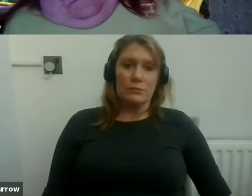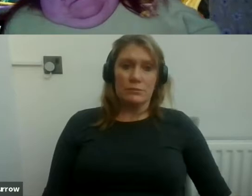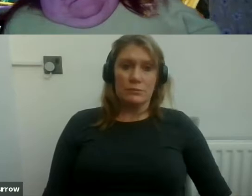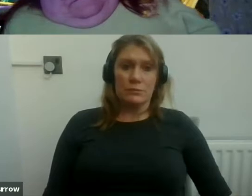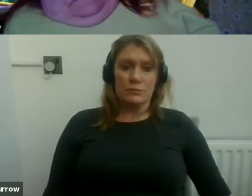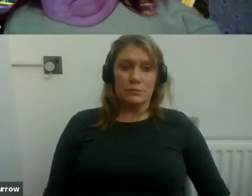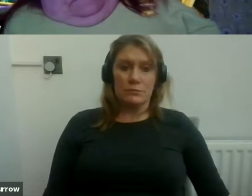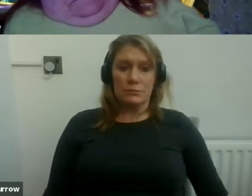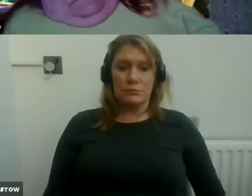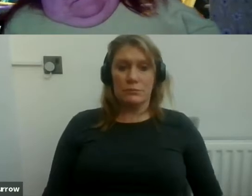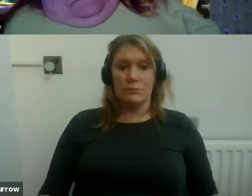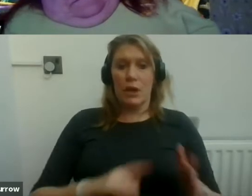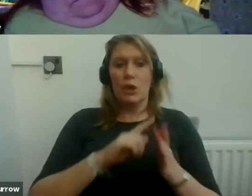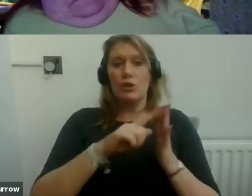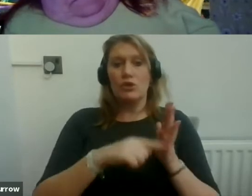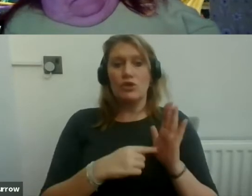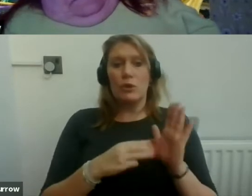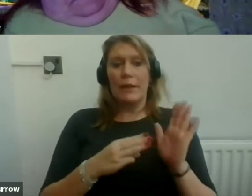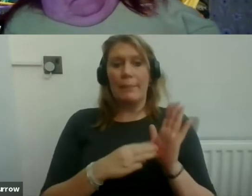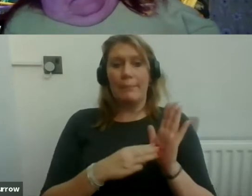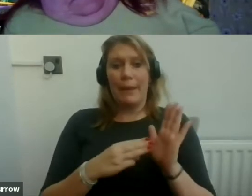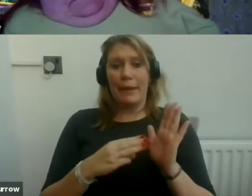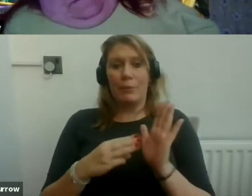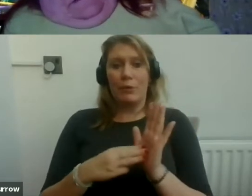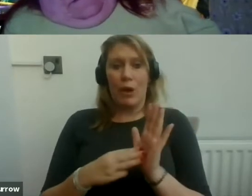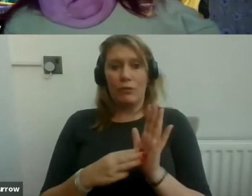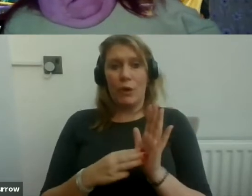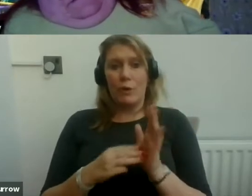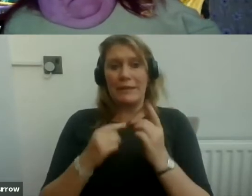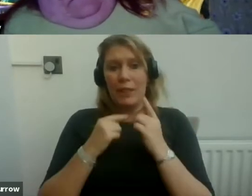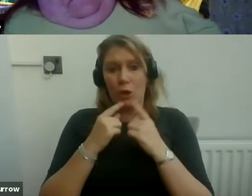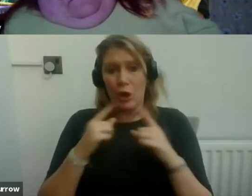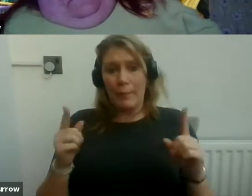wrote in the comments on the YouTube she thought it should just be the beginning,